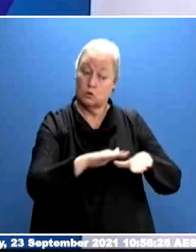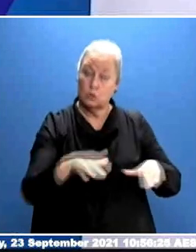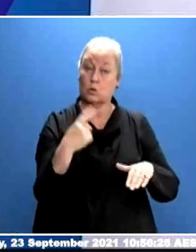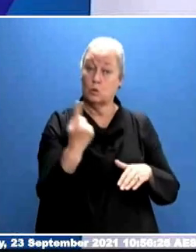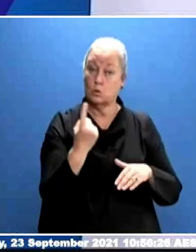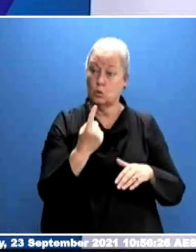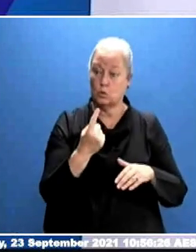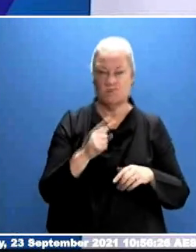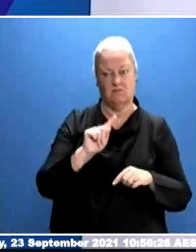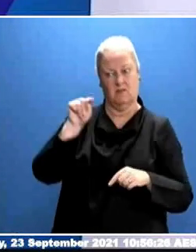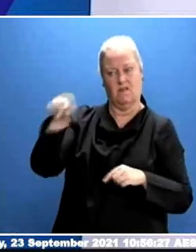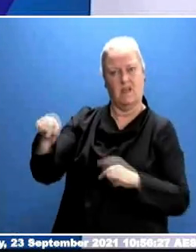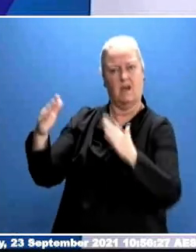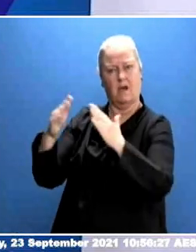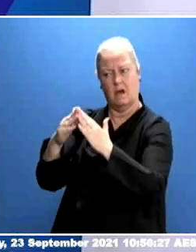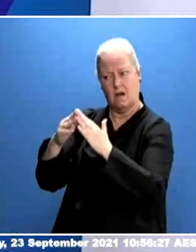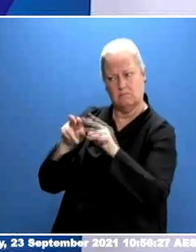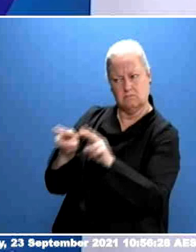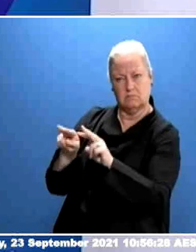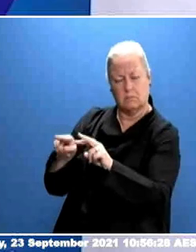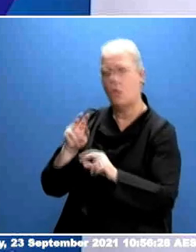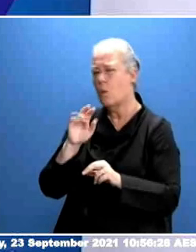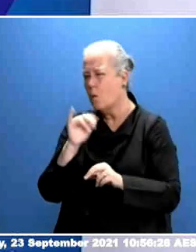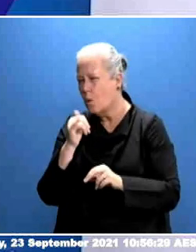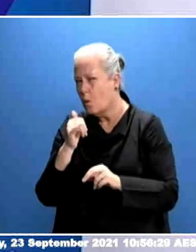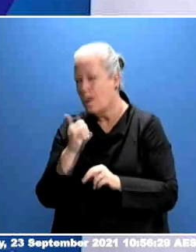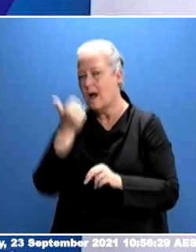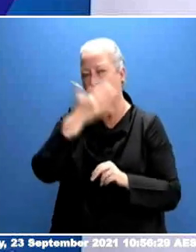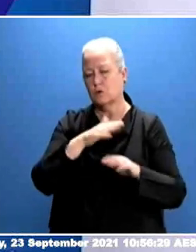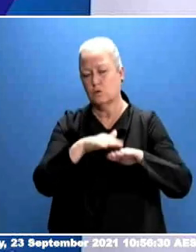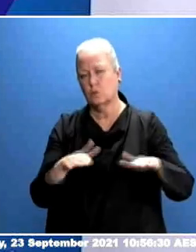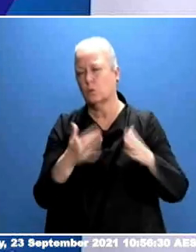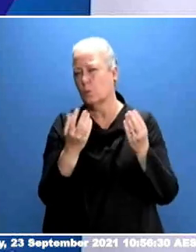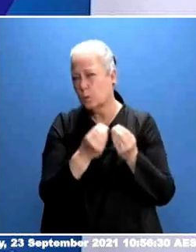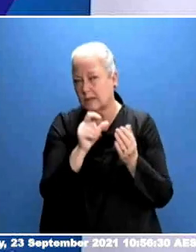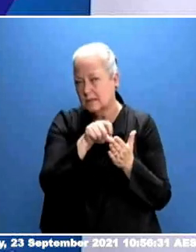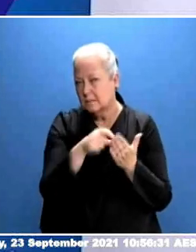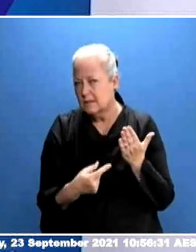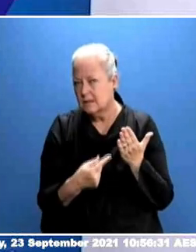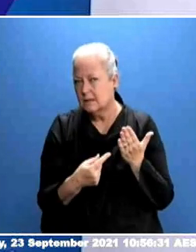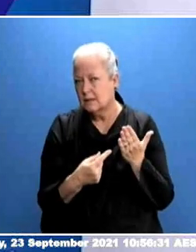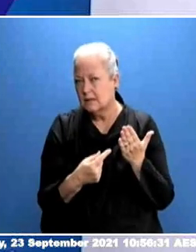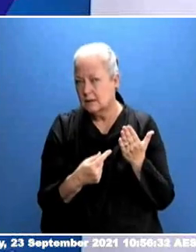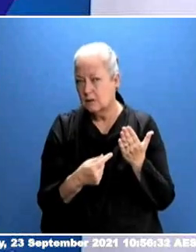Or do you mean for Aboriginal children with disability in care generally?